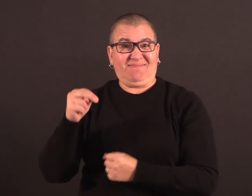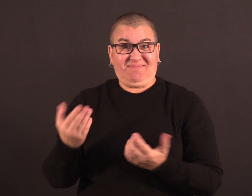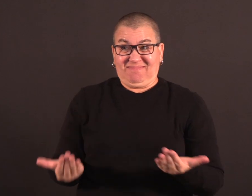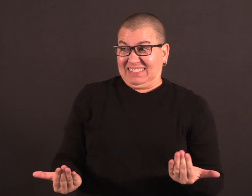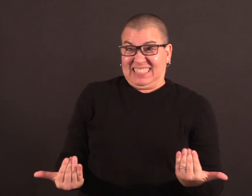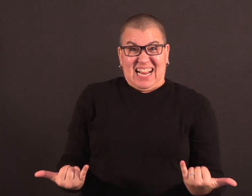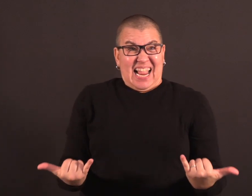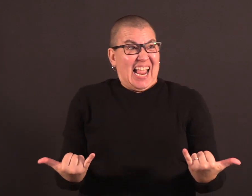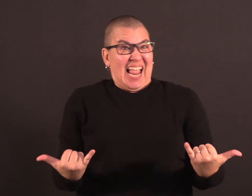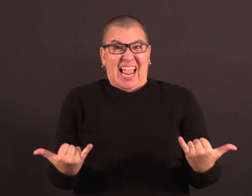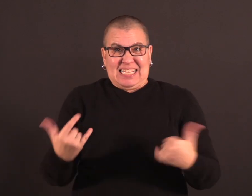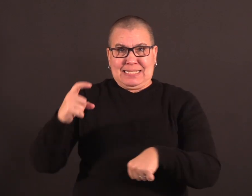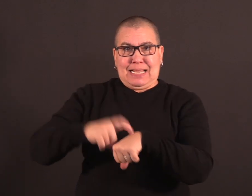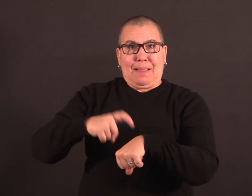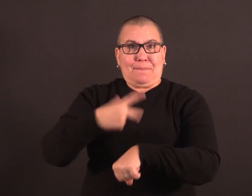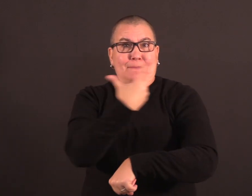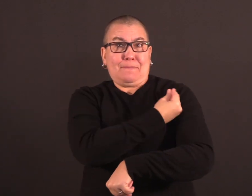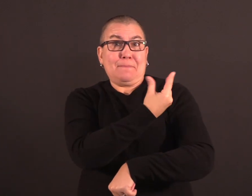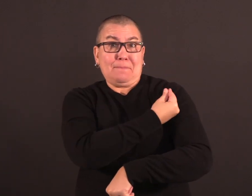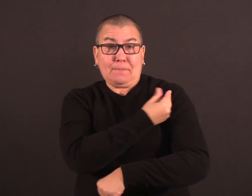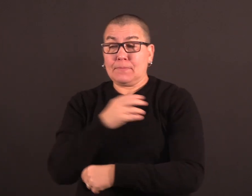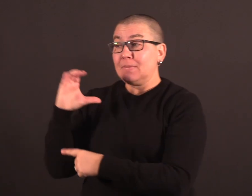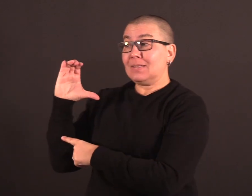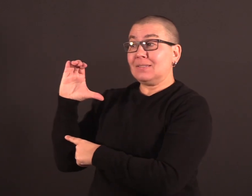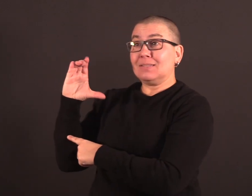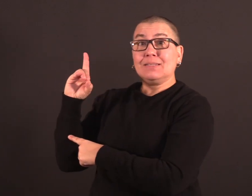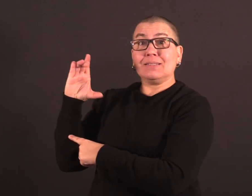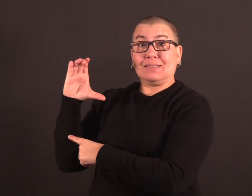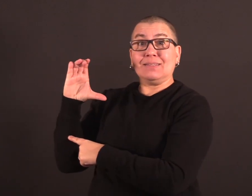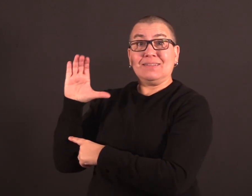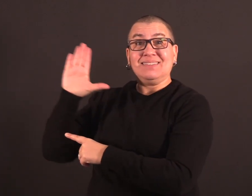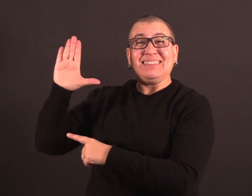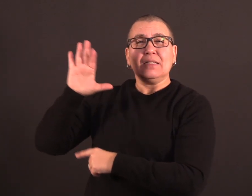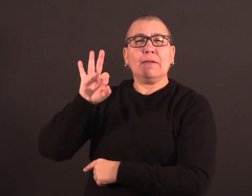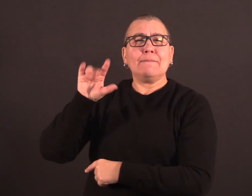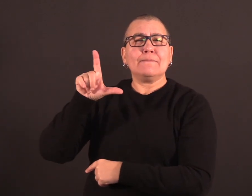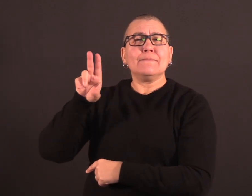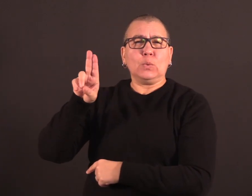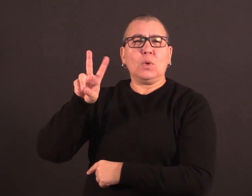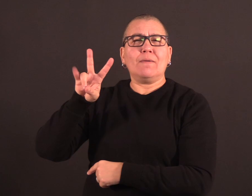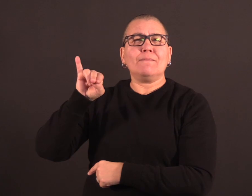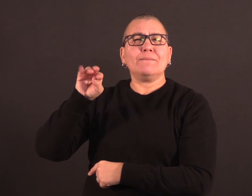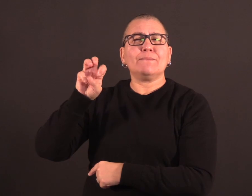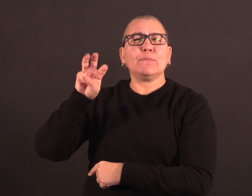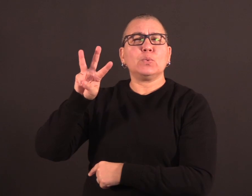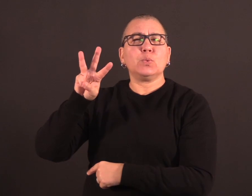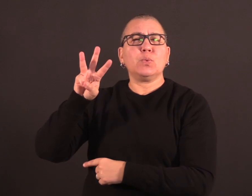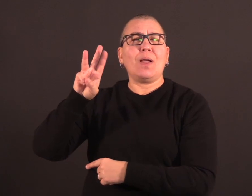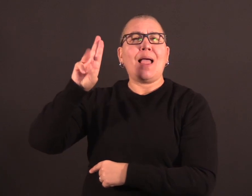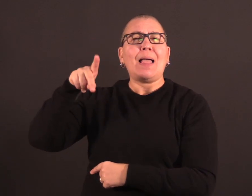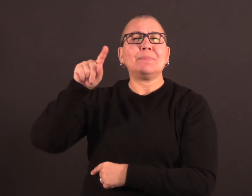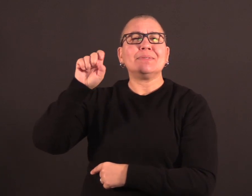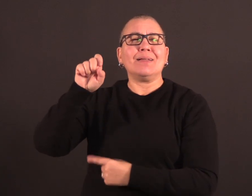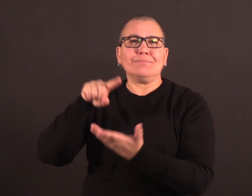nationwide flu-related hospitalizations doubled over the past three weeks. The same report